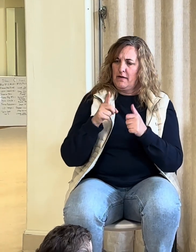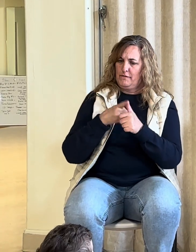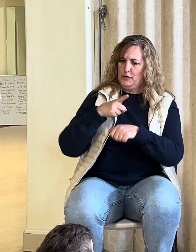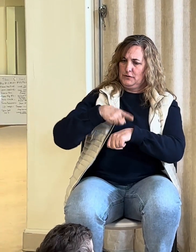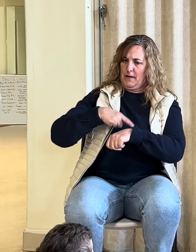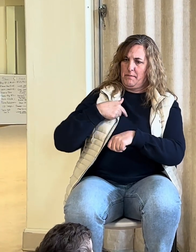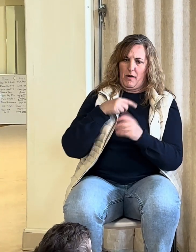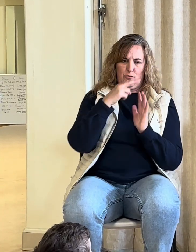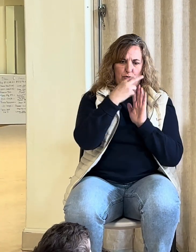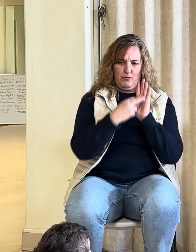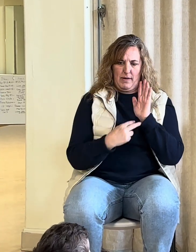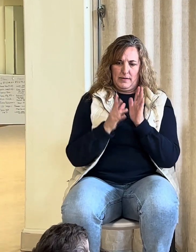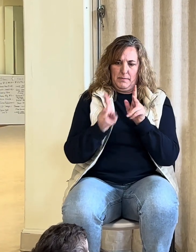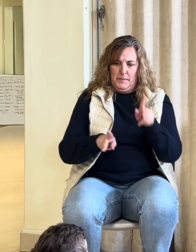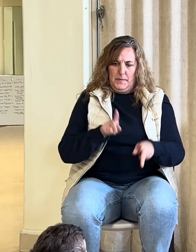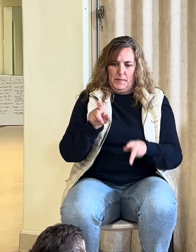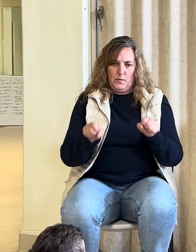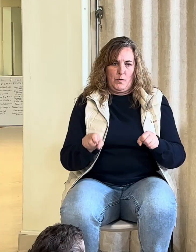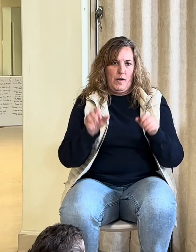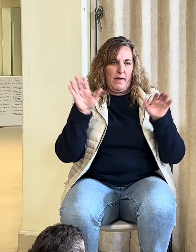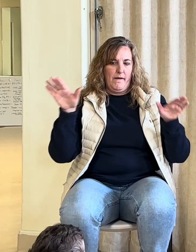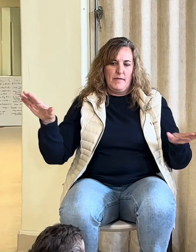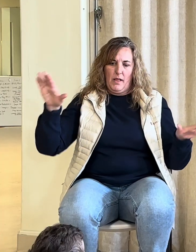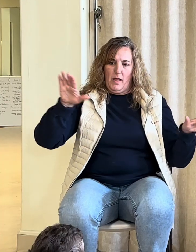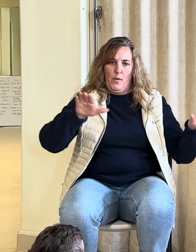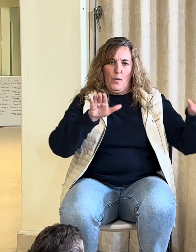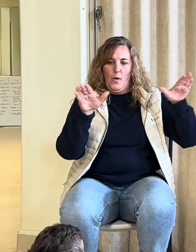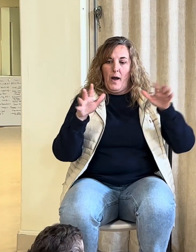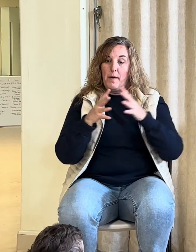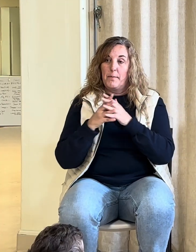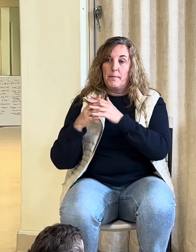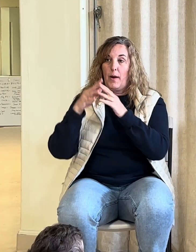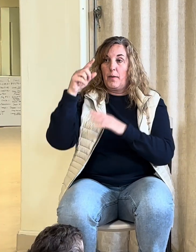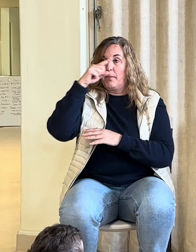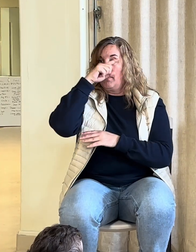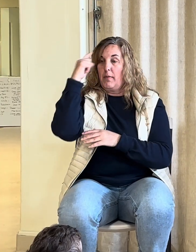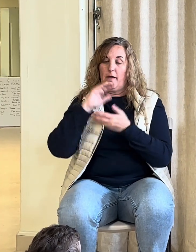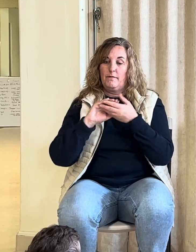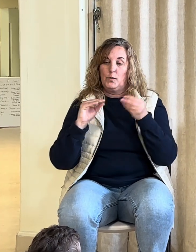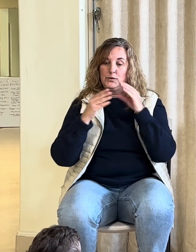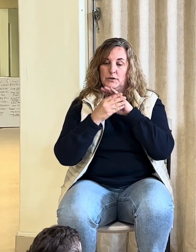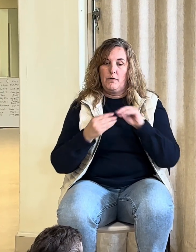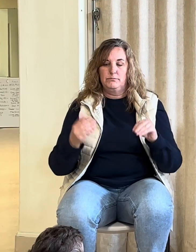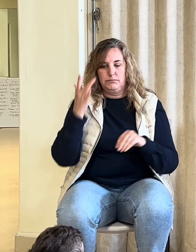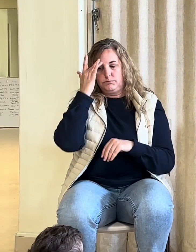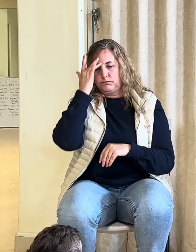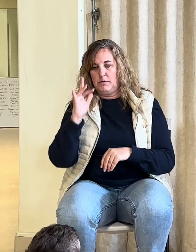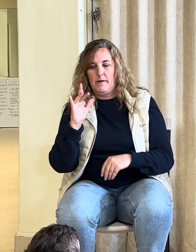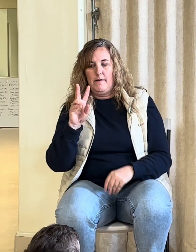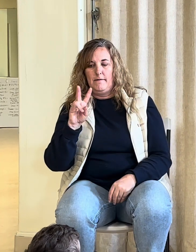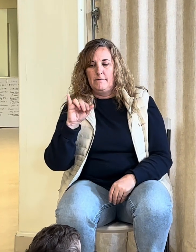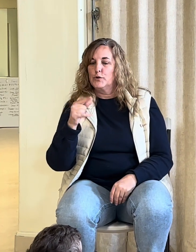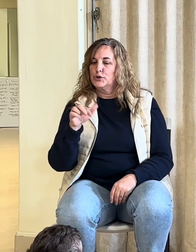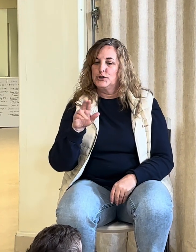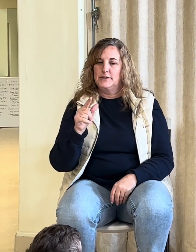read The People Could Fly: an American Black Folk Tale by the brilliant Virginia Hamilton, I realized